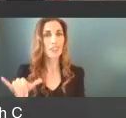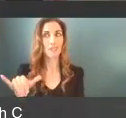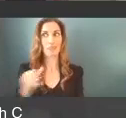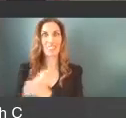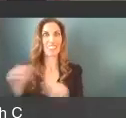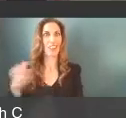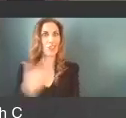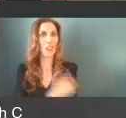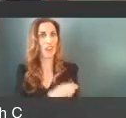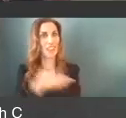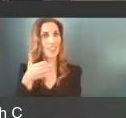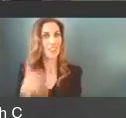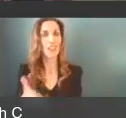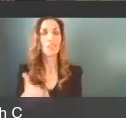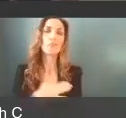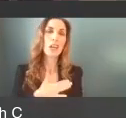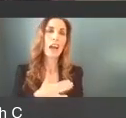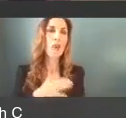we're very pleased that we were able to do that.